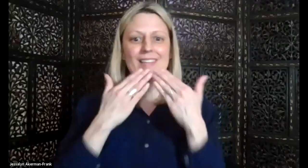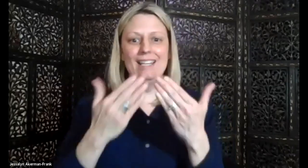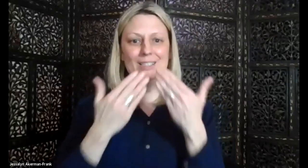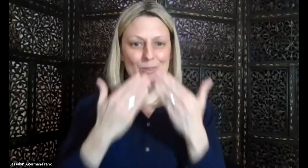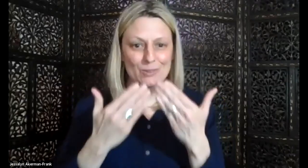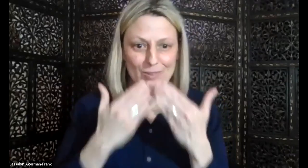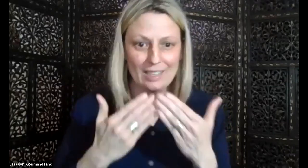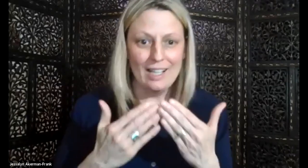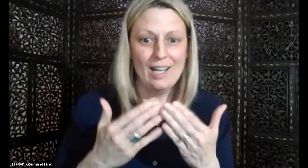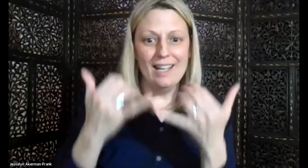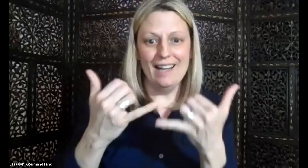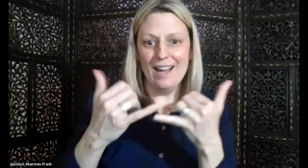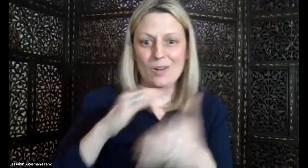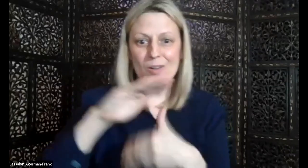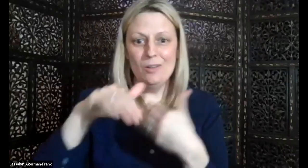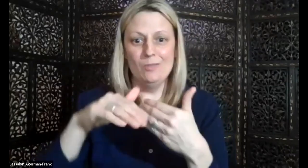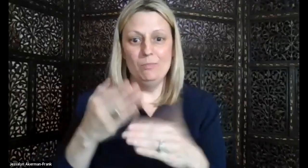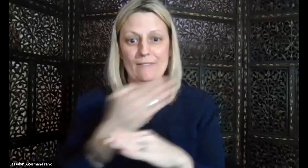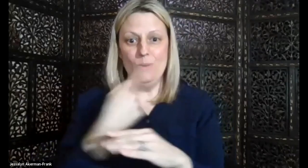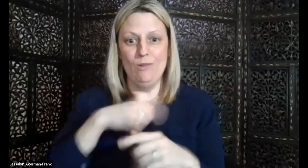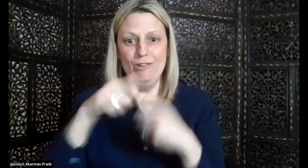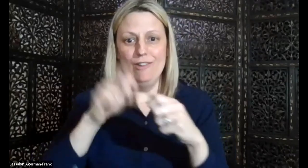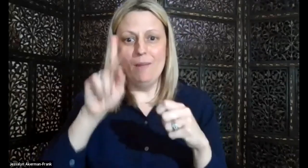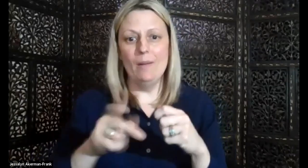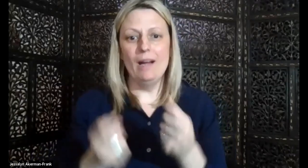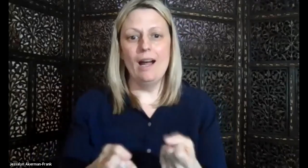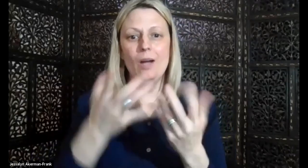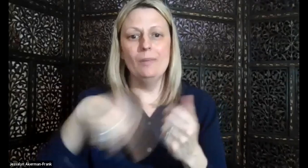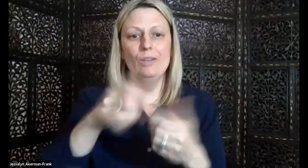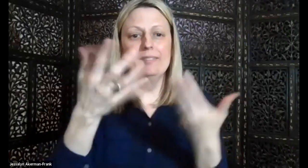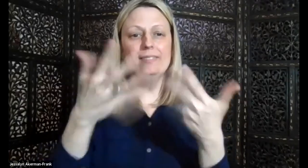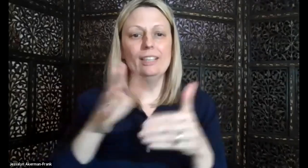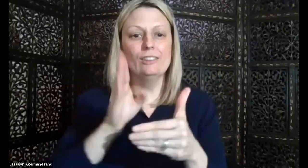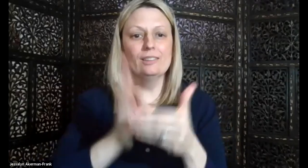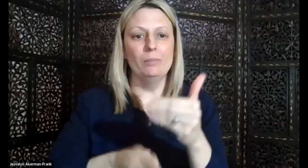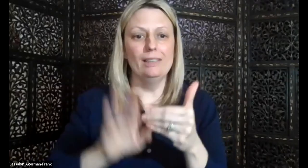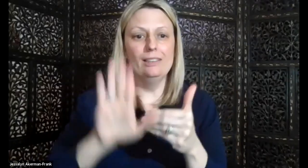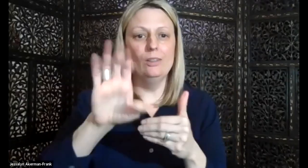have a low number of representatives. That's why it's very important as well to fill it out to make sure we're all